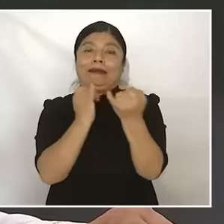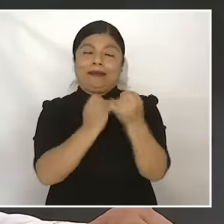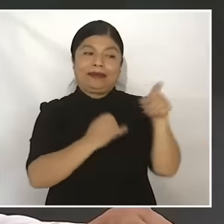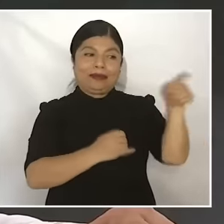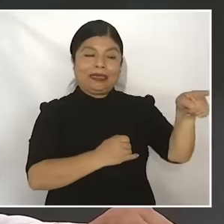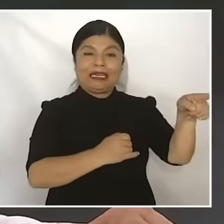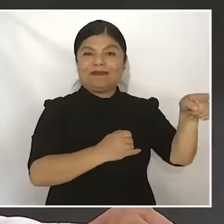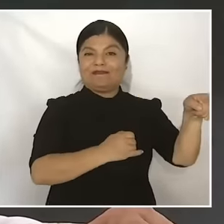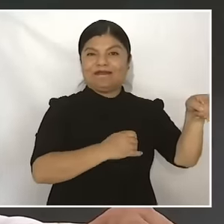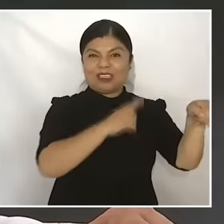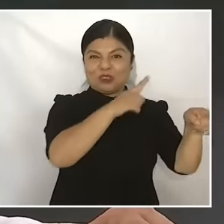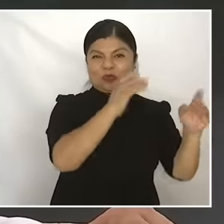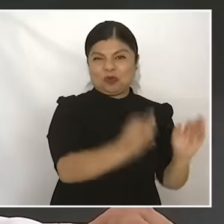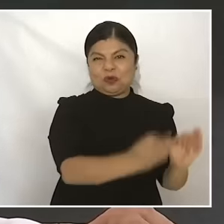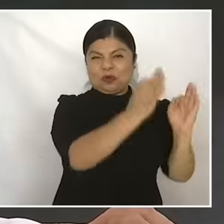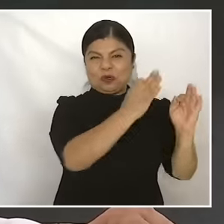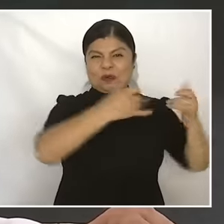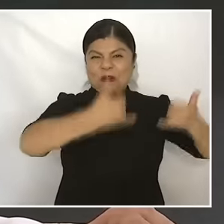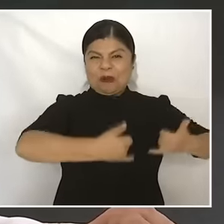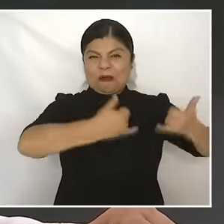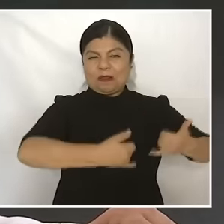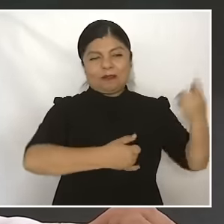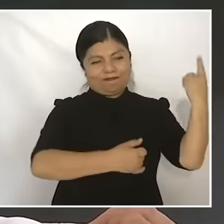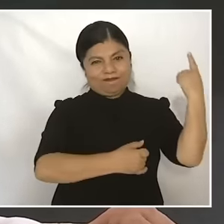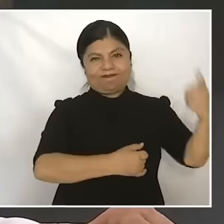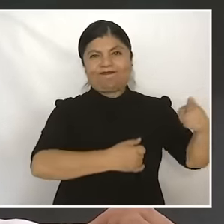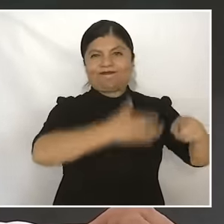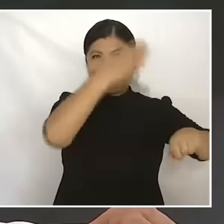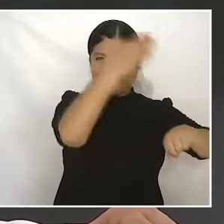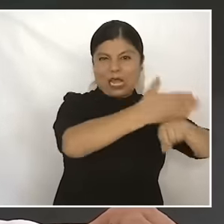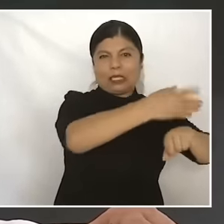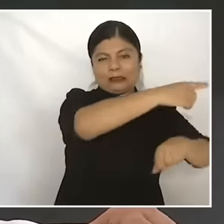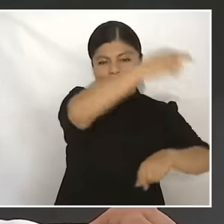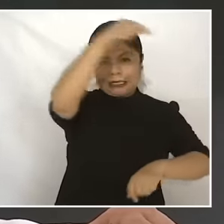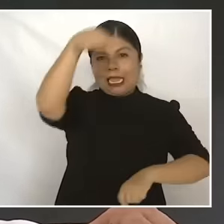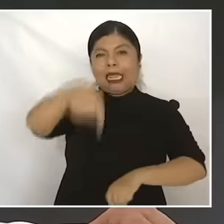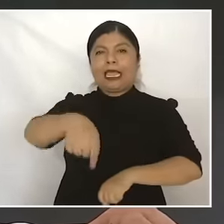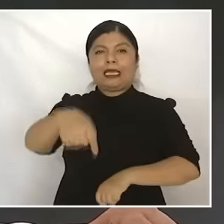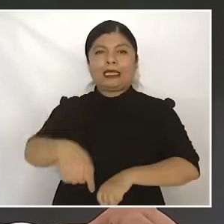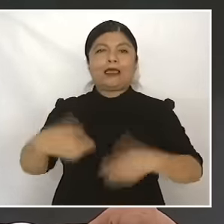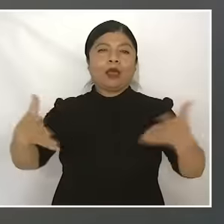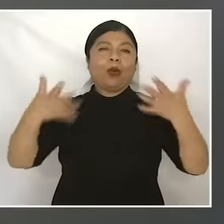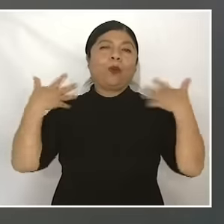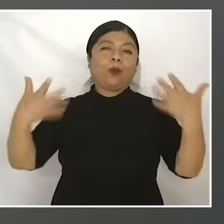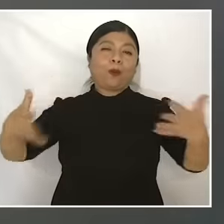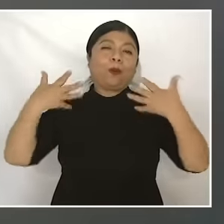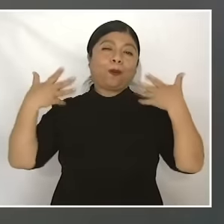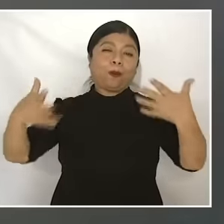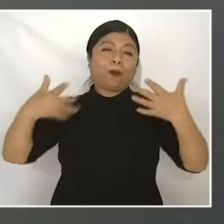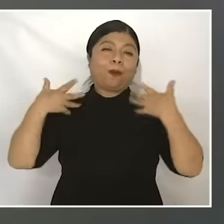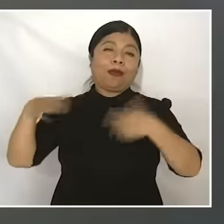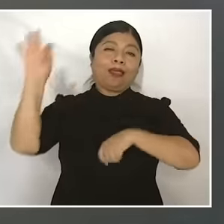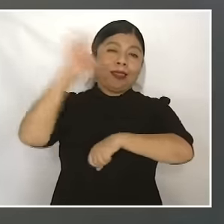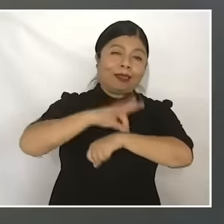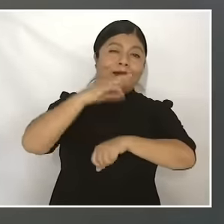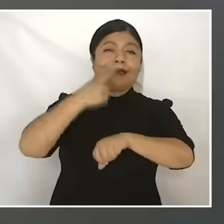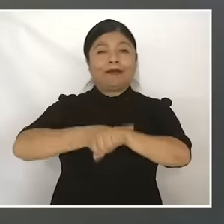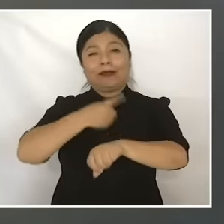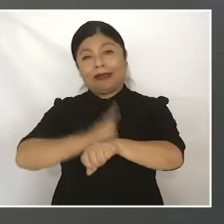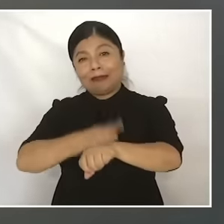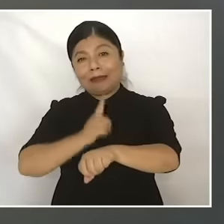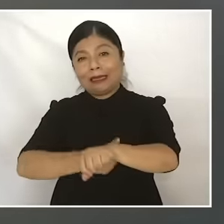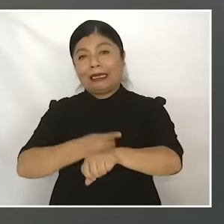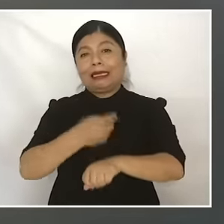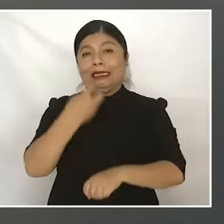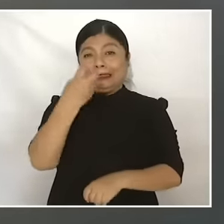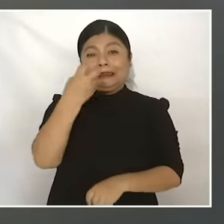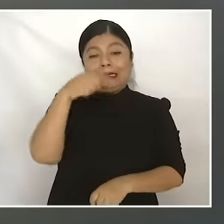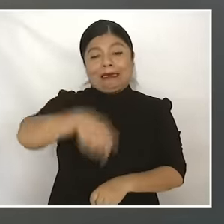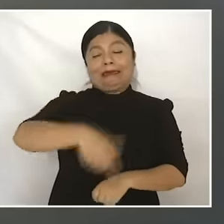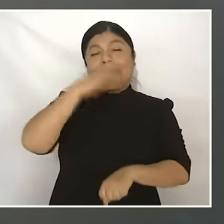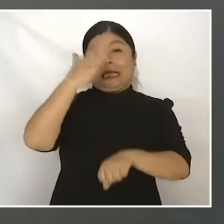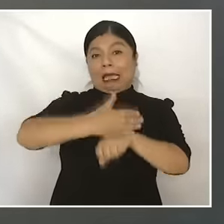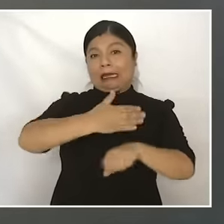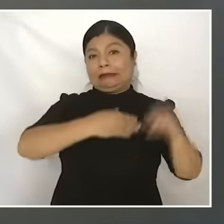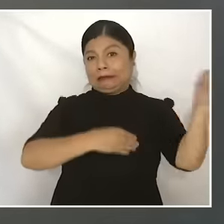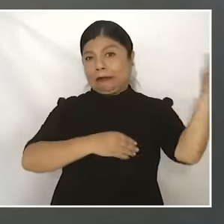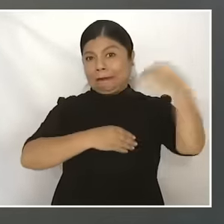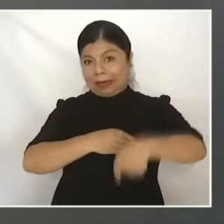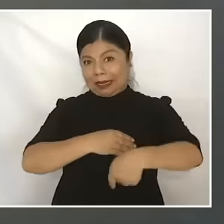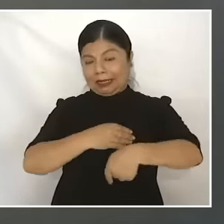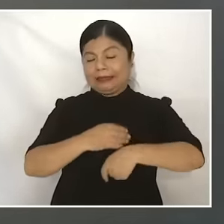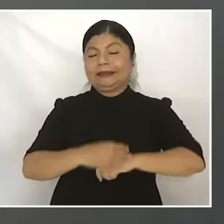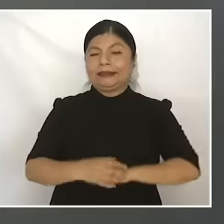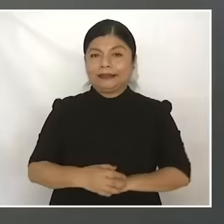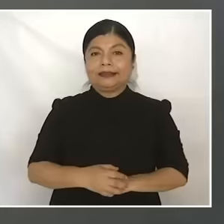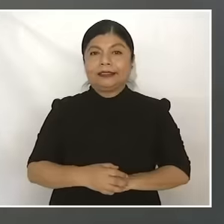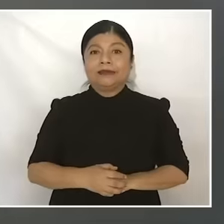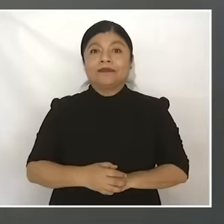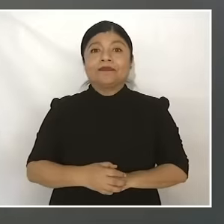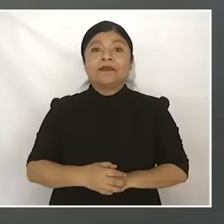well, hey, Díaz gave him the land, large extensions, the entire island of Cozumel belonged